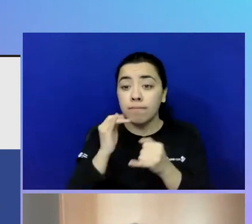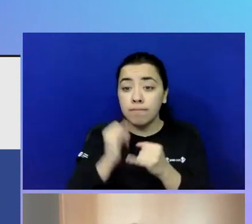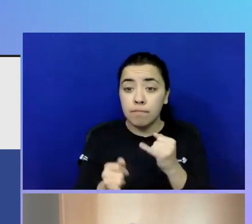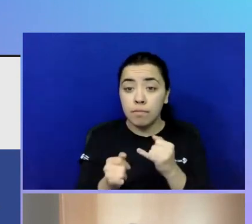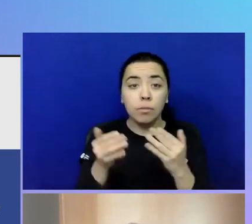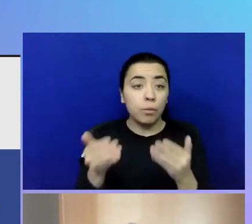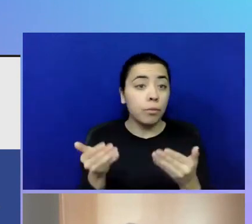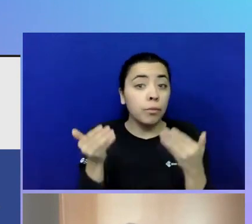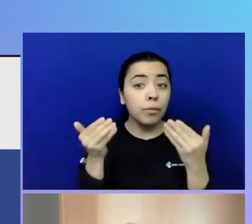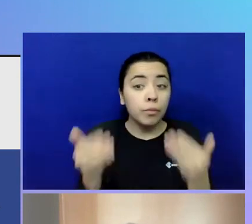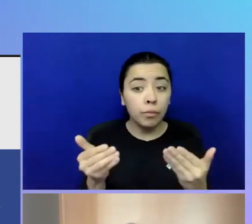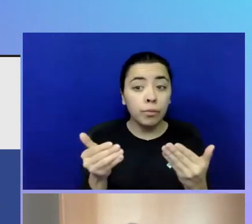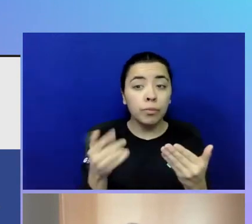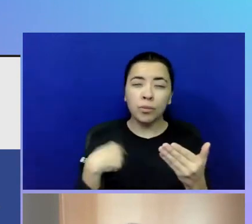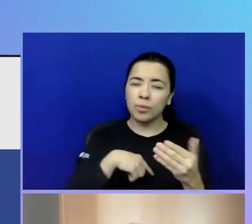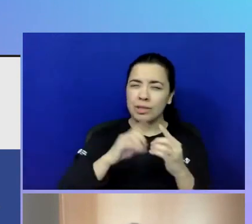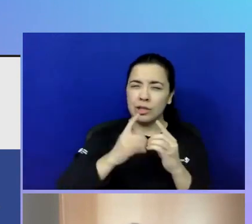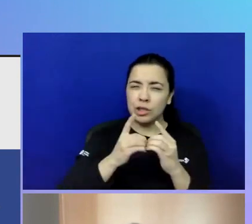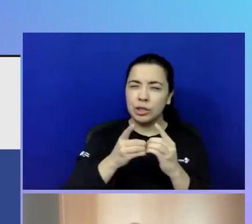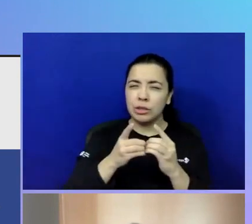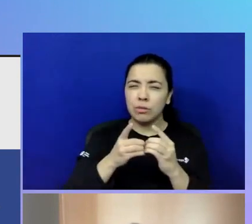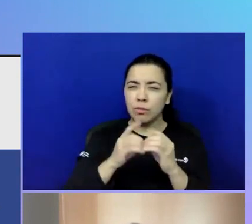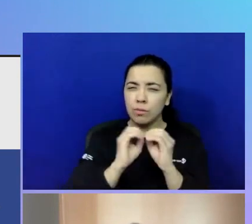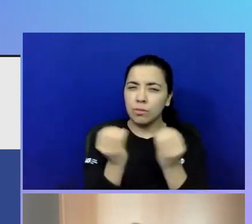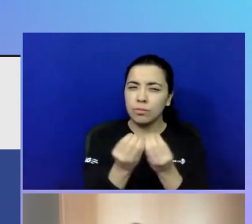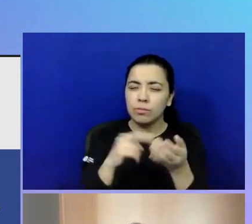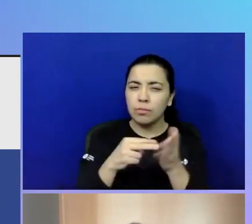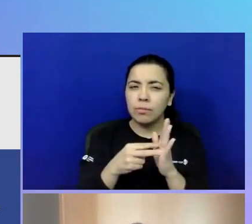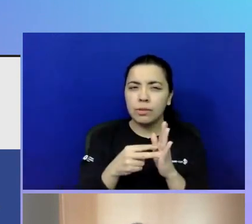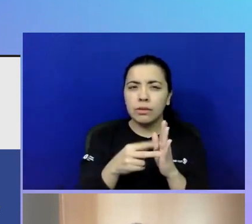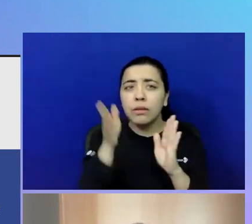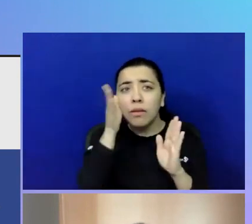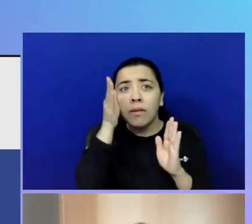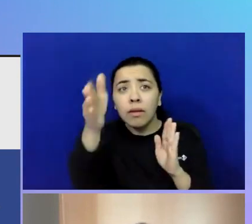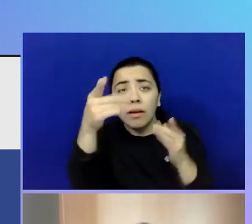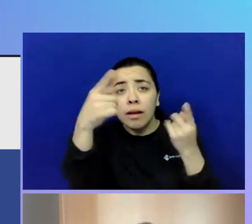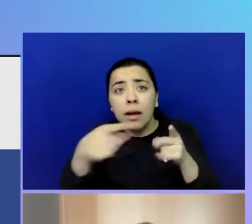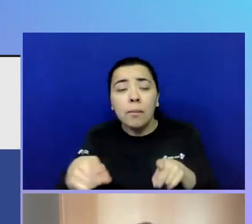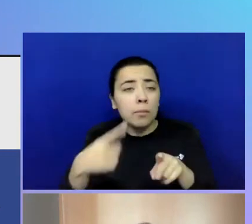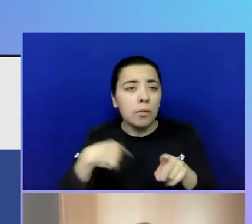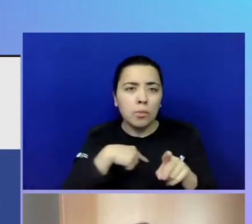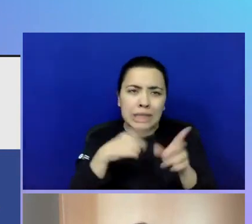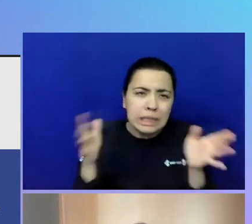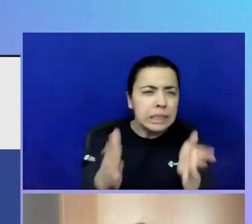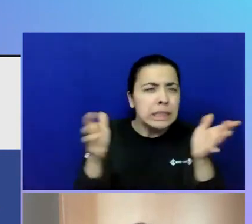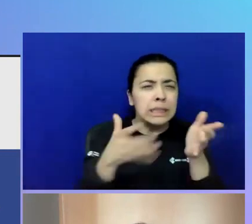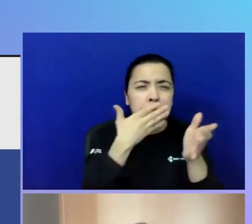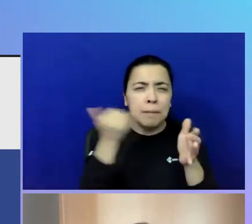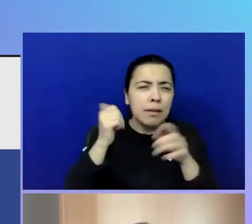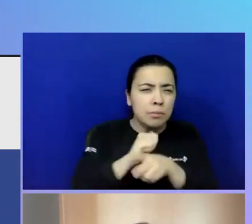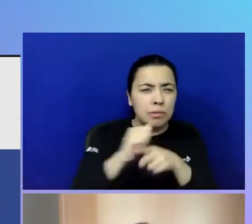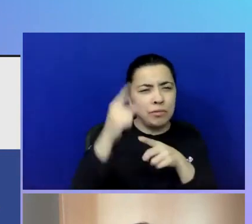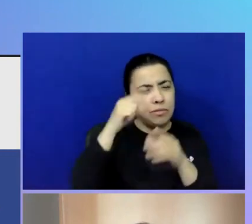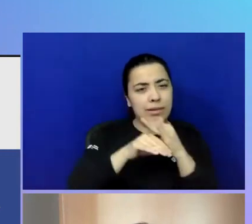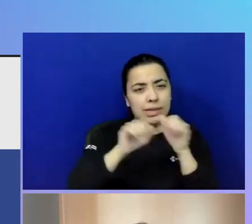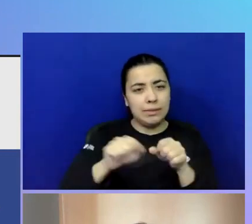accessibility practices going forward. Um, and as we learn and grow together. So as part of the learning and growing, we needed